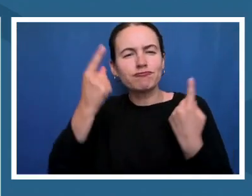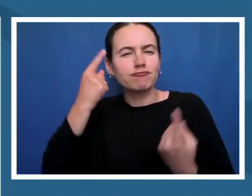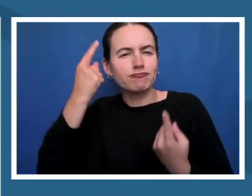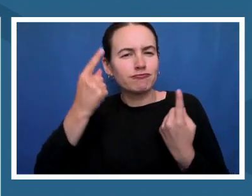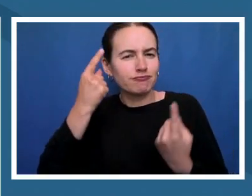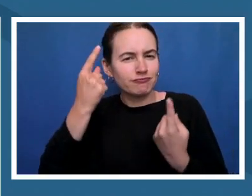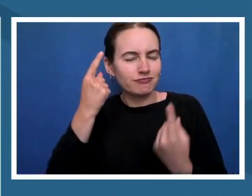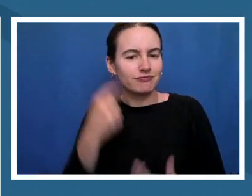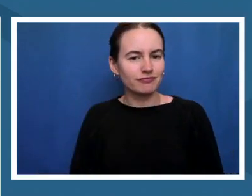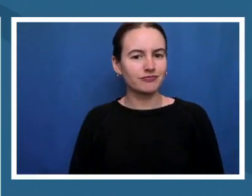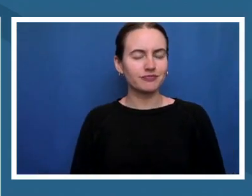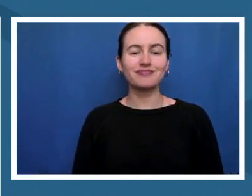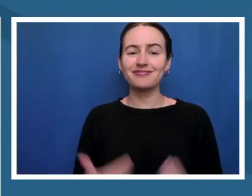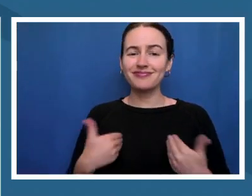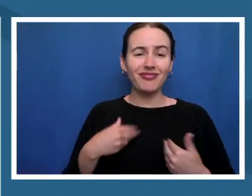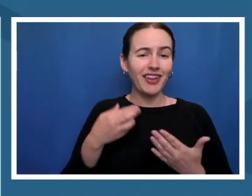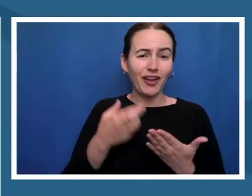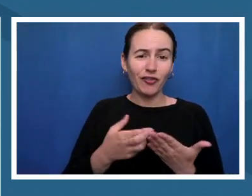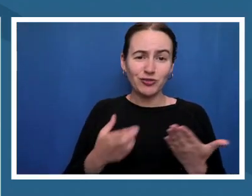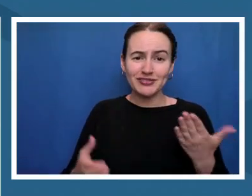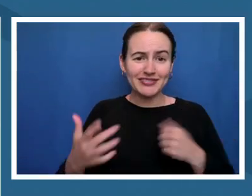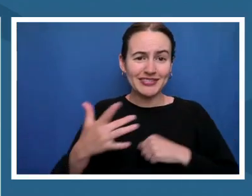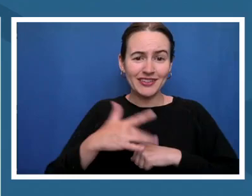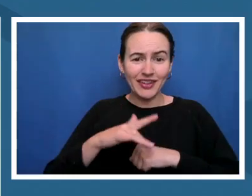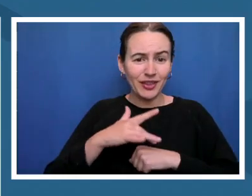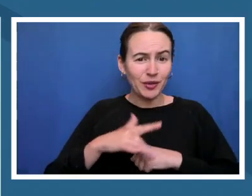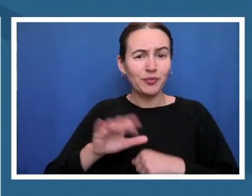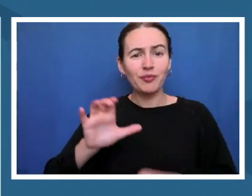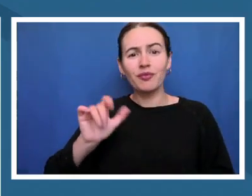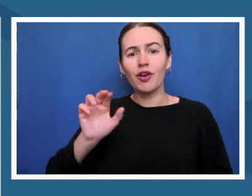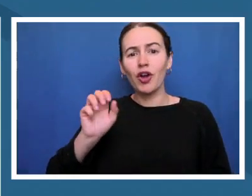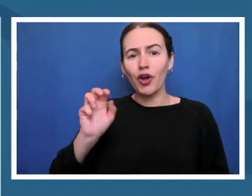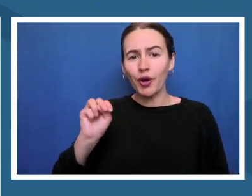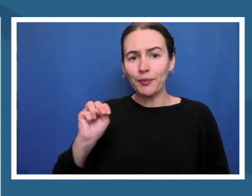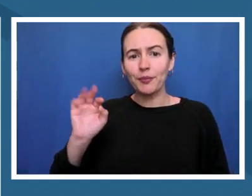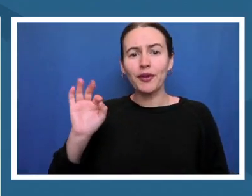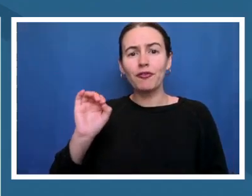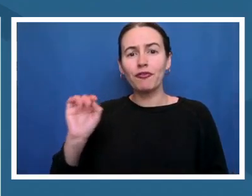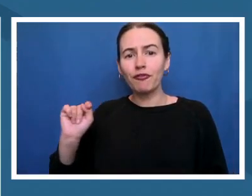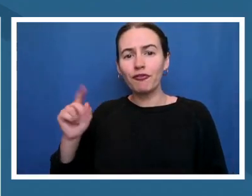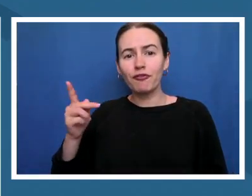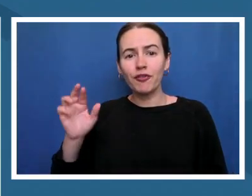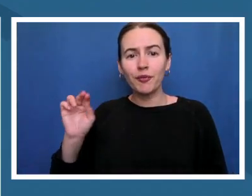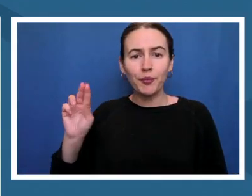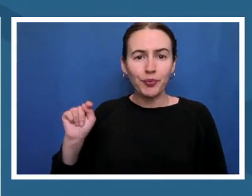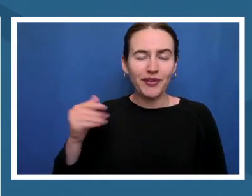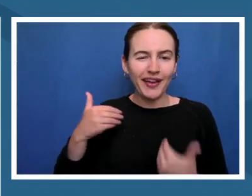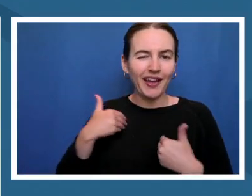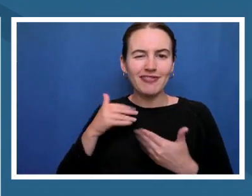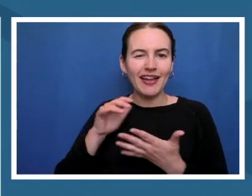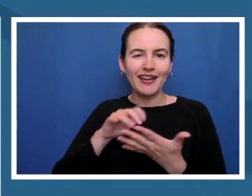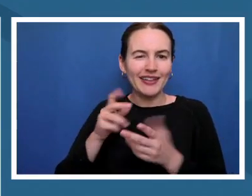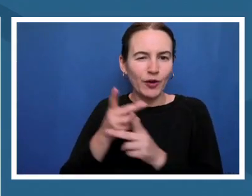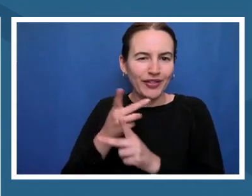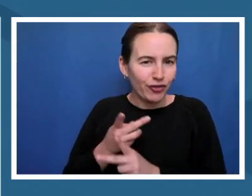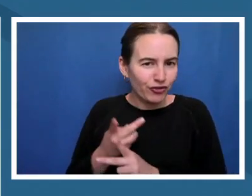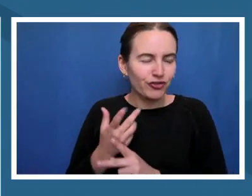resources out there you know carbon footprints and those calculators but then i think